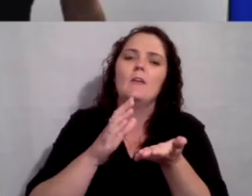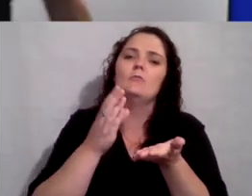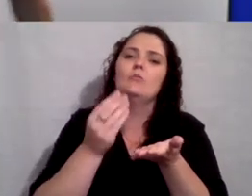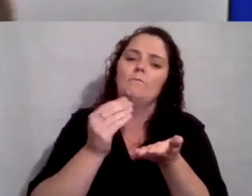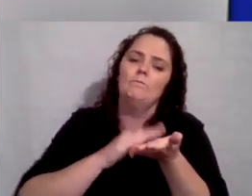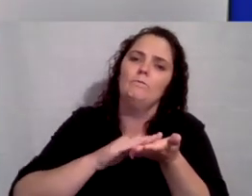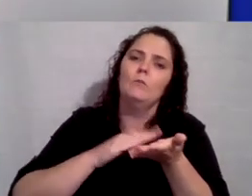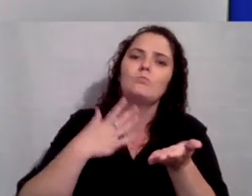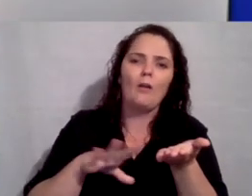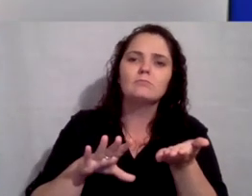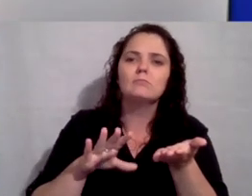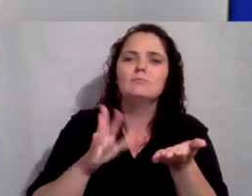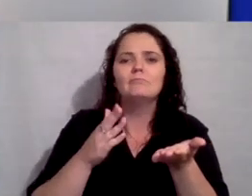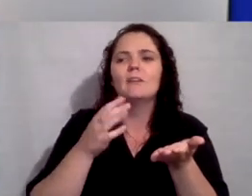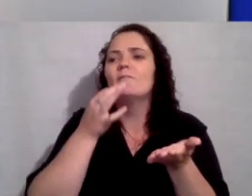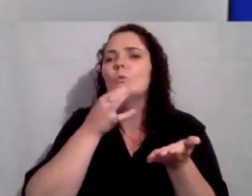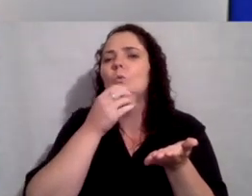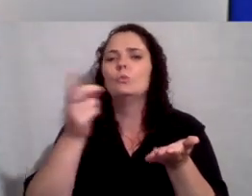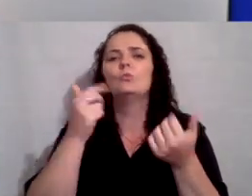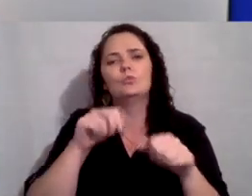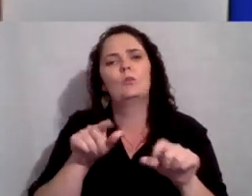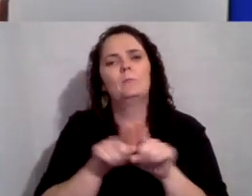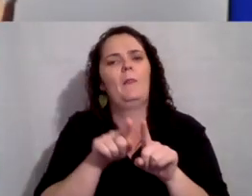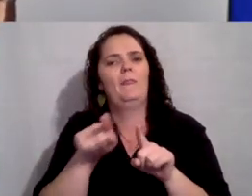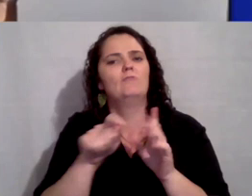natural rubber erasers. The word rubber actually came from